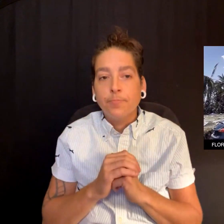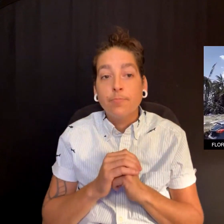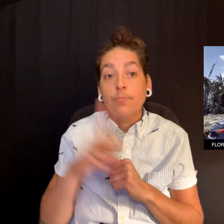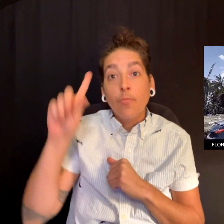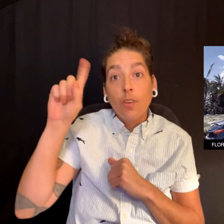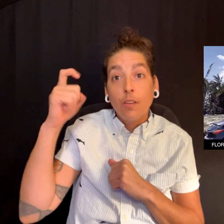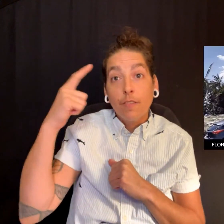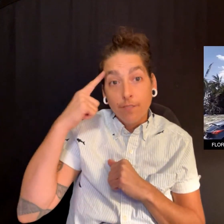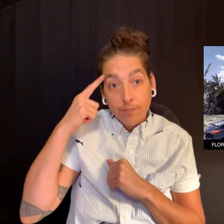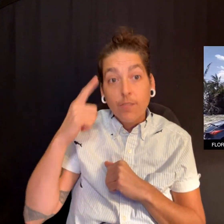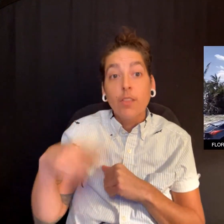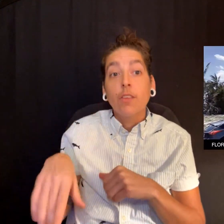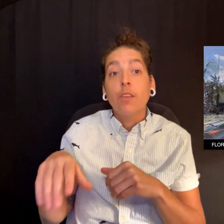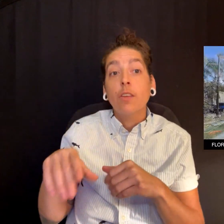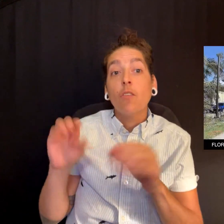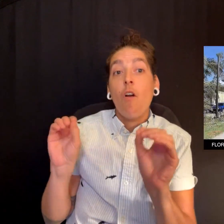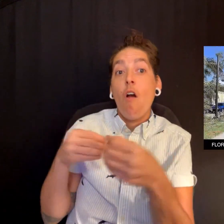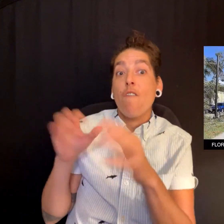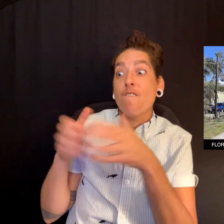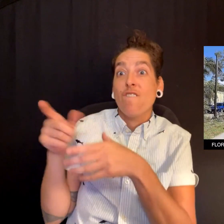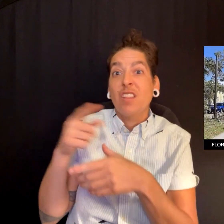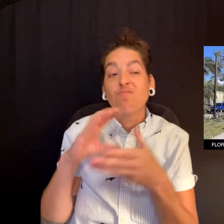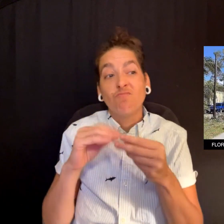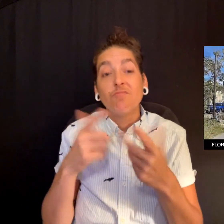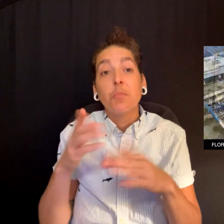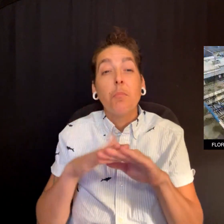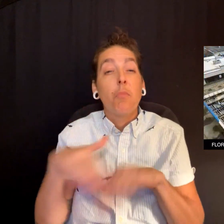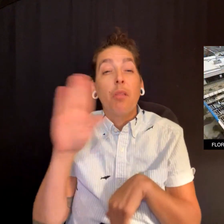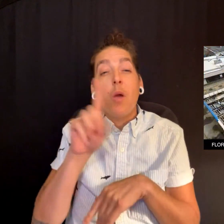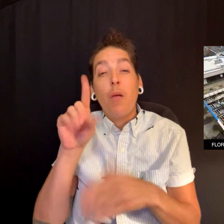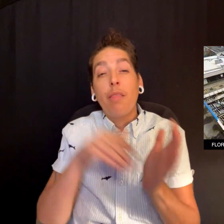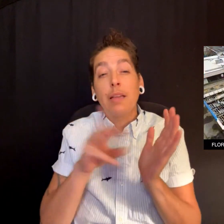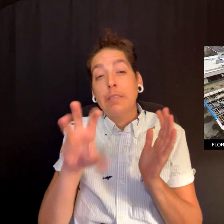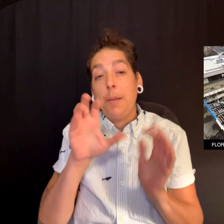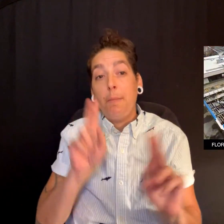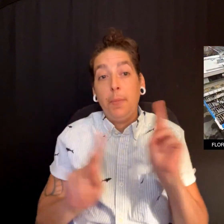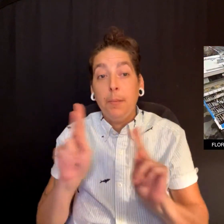The governor's office says more than 1,600 people have been rescued since last week.